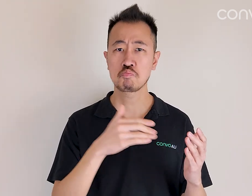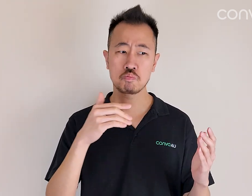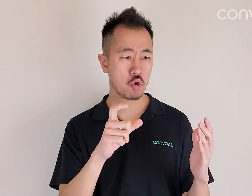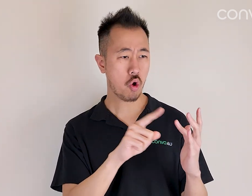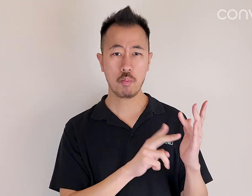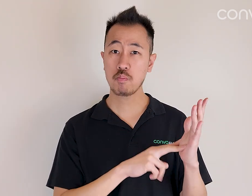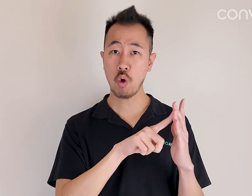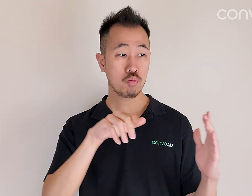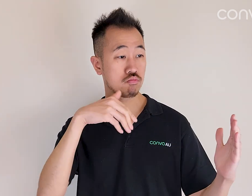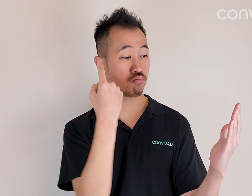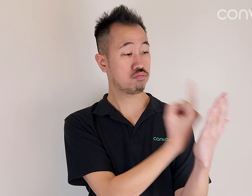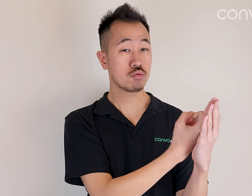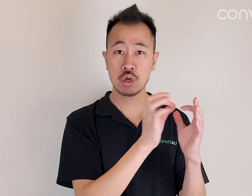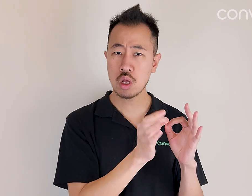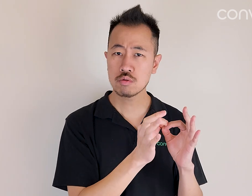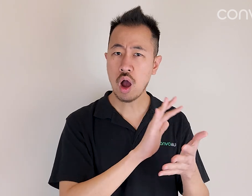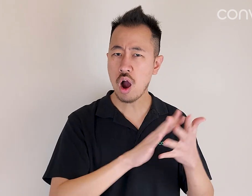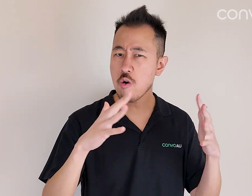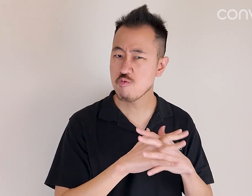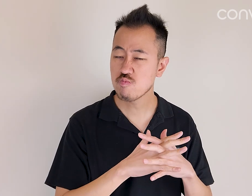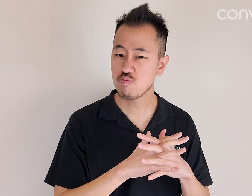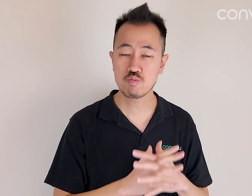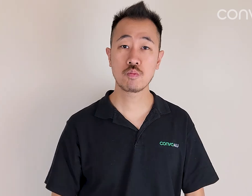We can also show you how to use the Convo Australia app and access an interpreter for phone call communication.